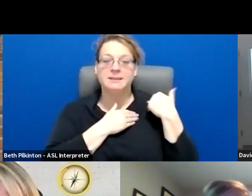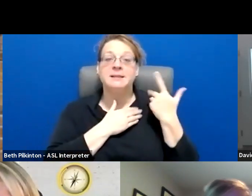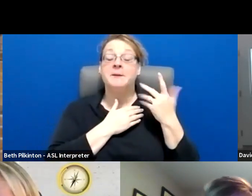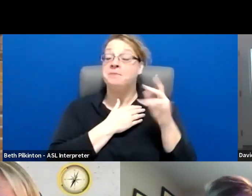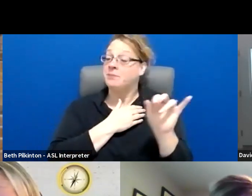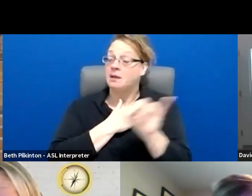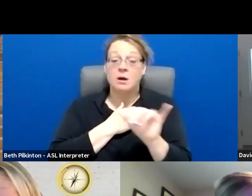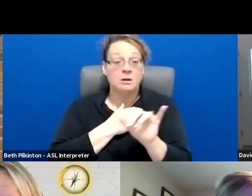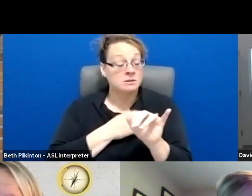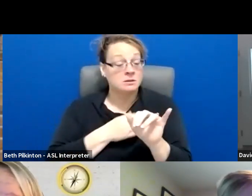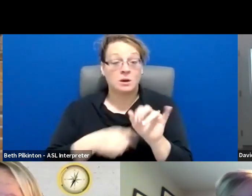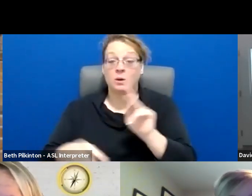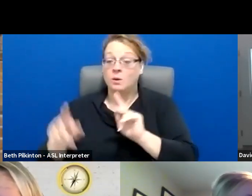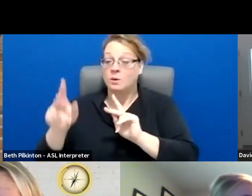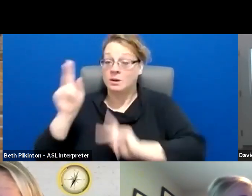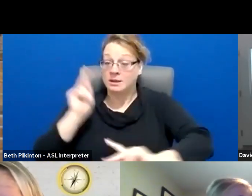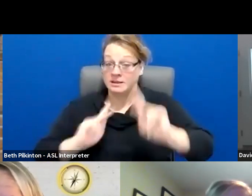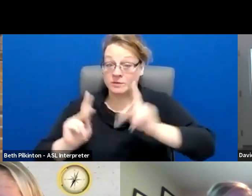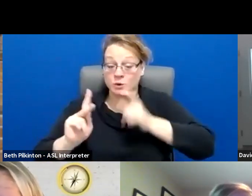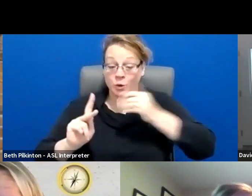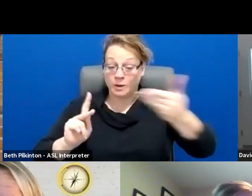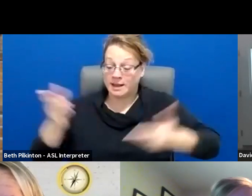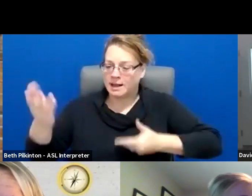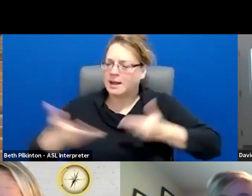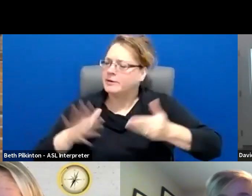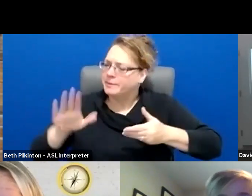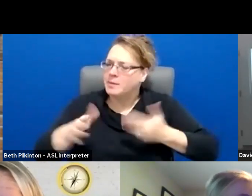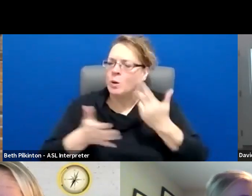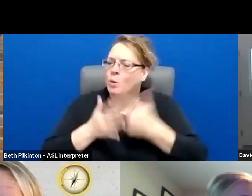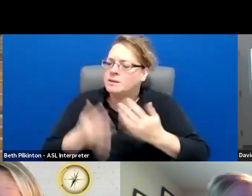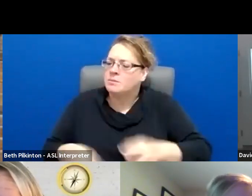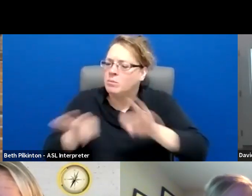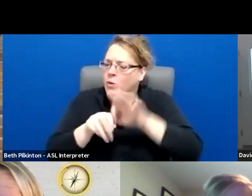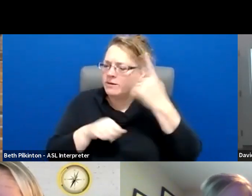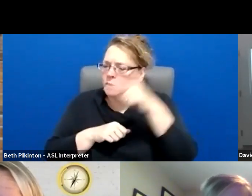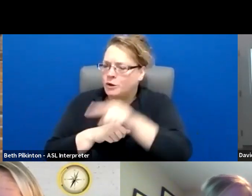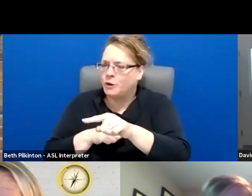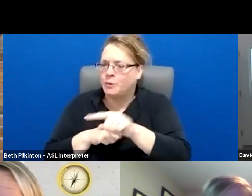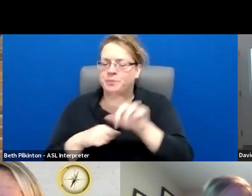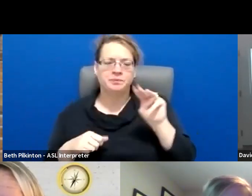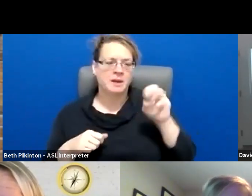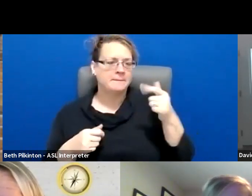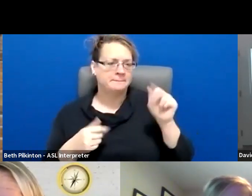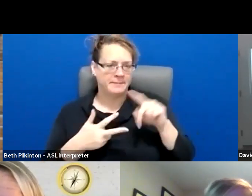In this case it is very important for us to have people owning their roles and responsibilities.